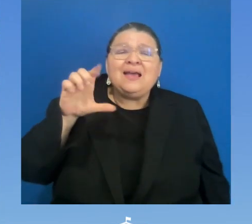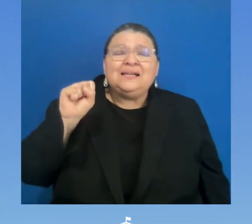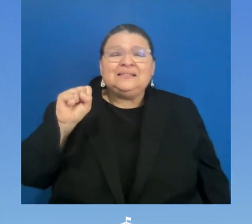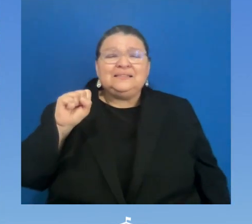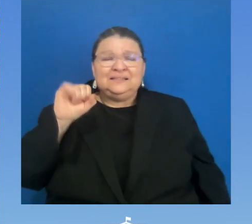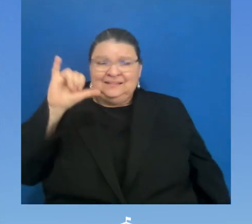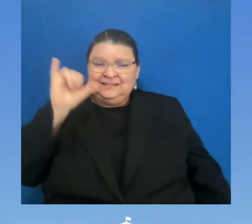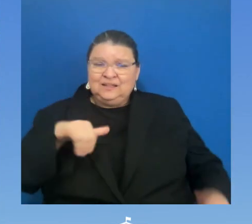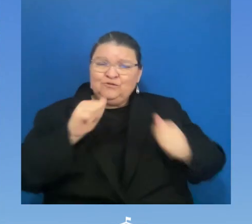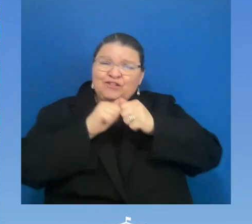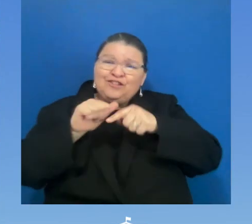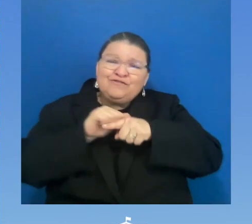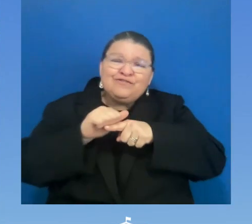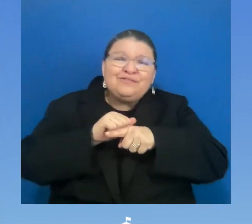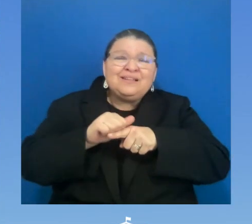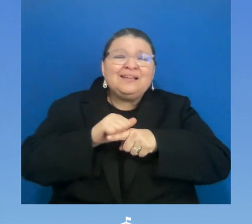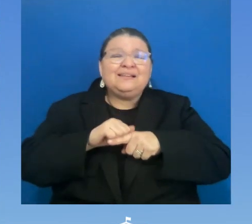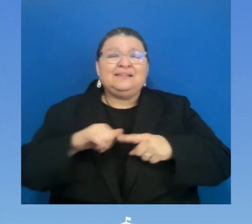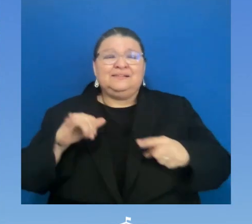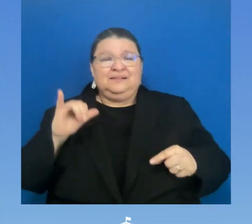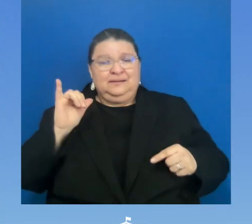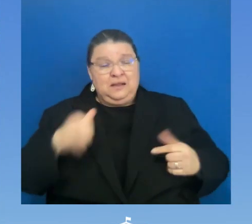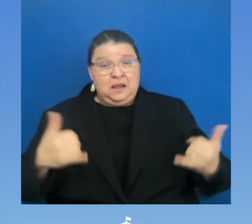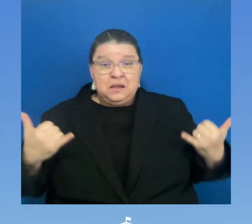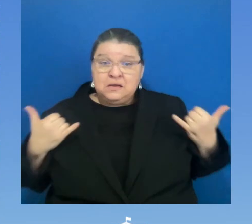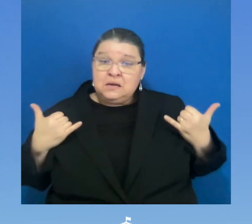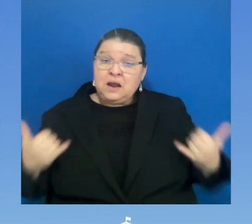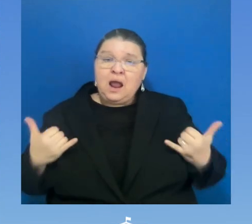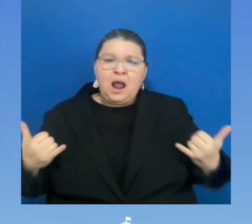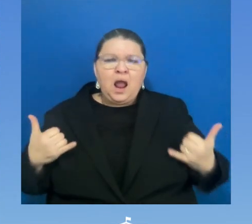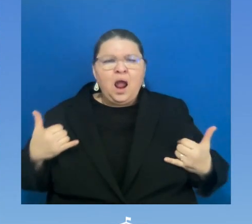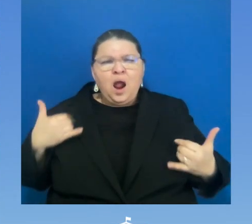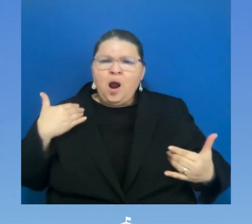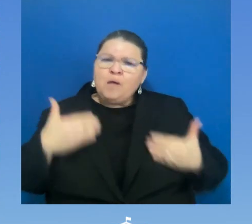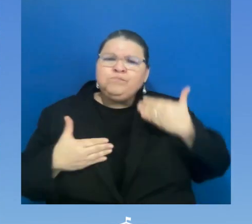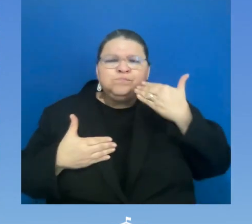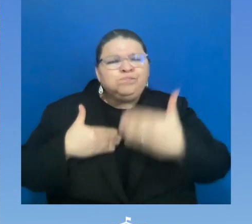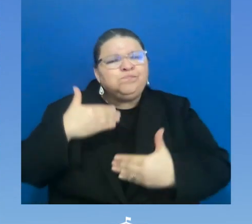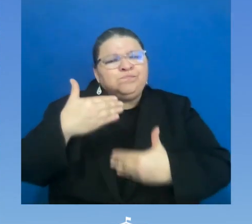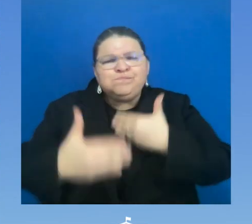are literally changing the world. And for me, I'm also a coach,